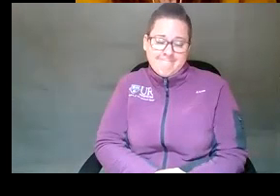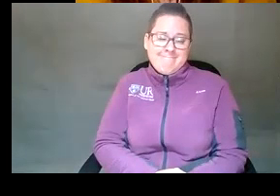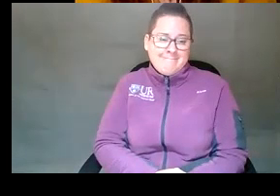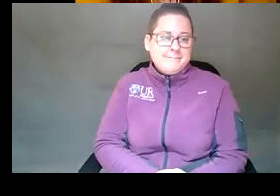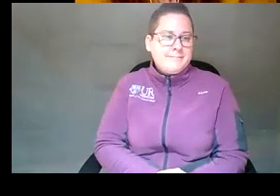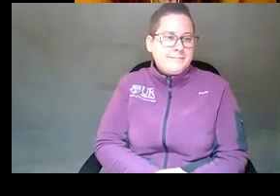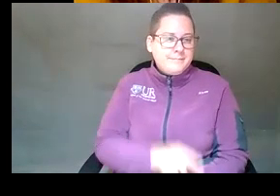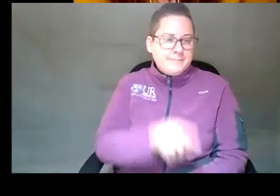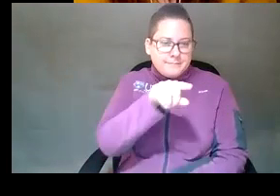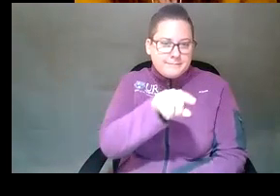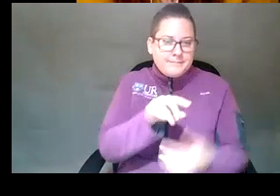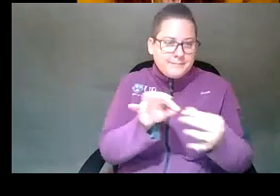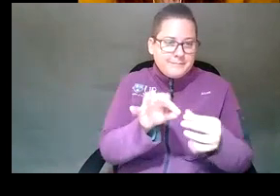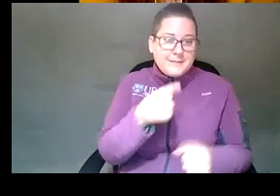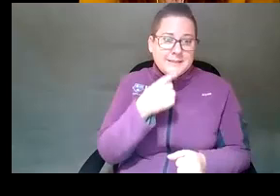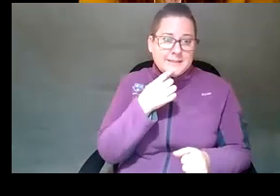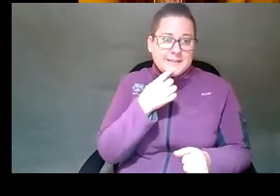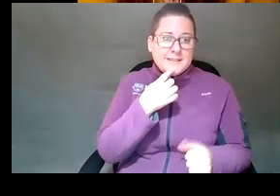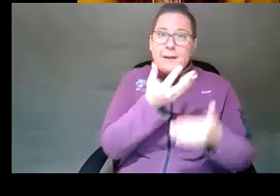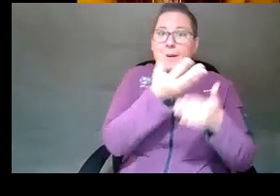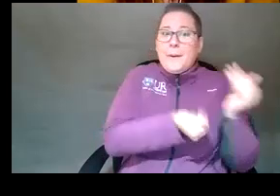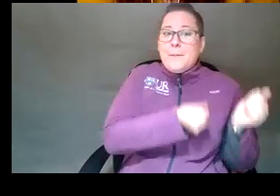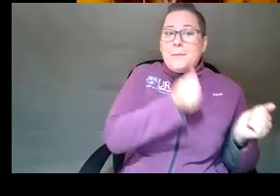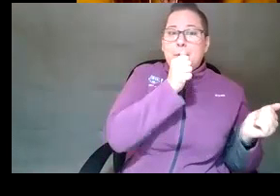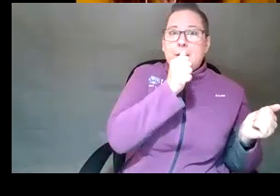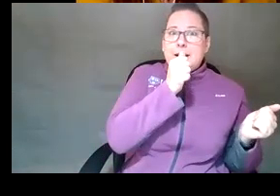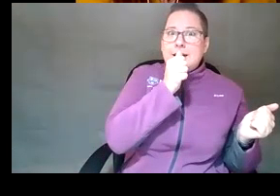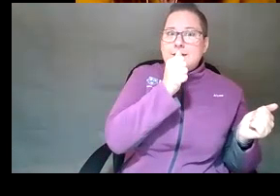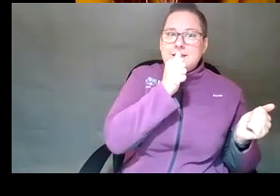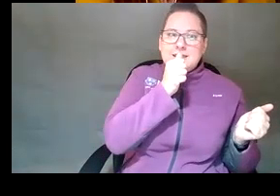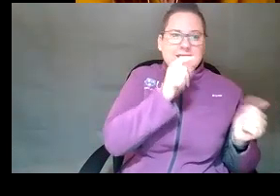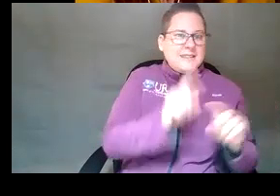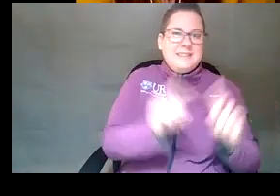someone noted that the loss of privacy for visits has changed opportunities for effective work